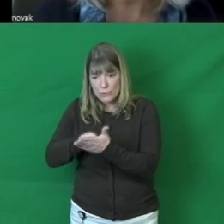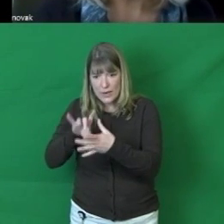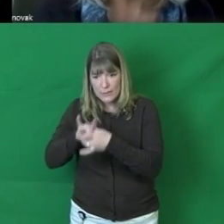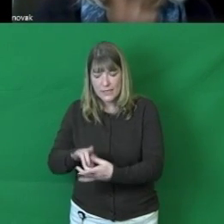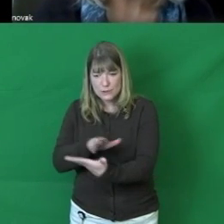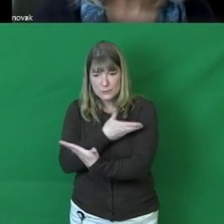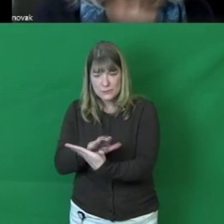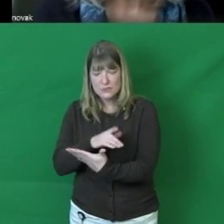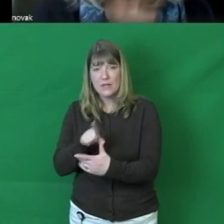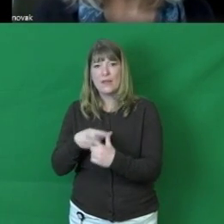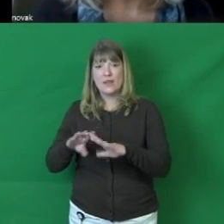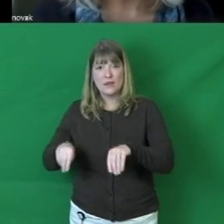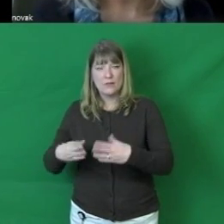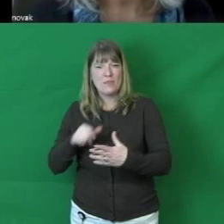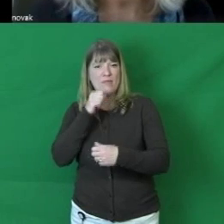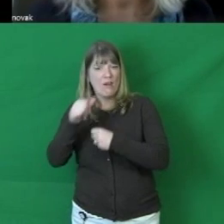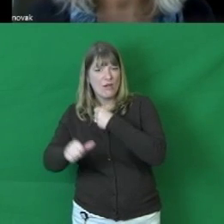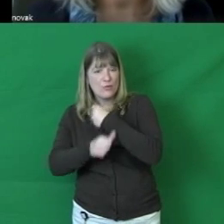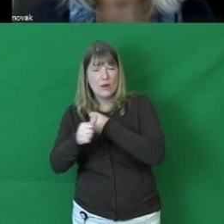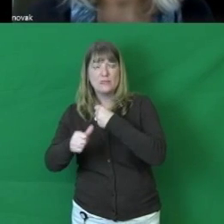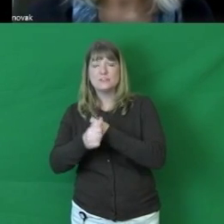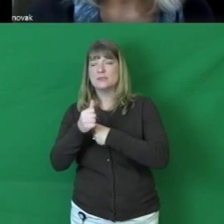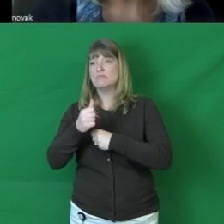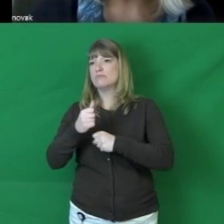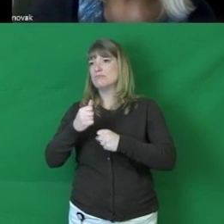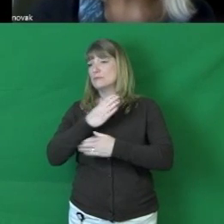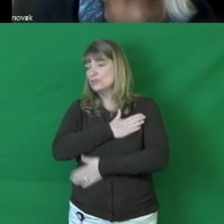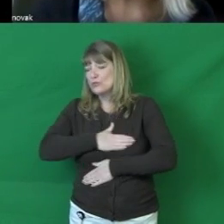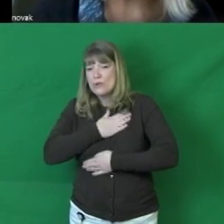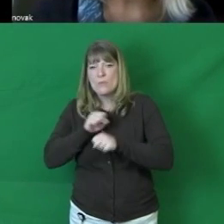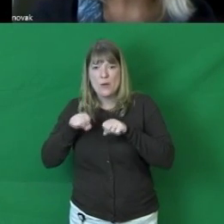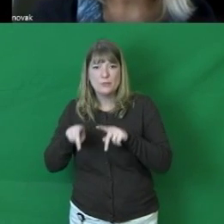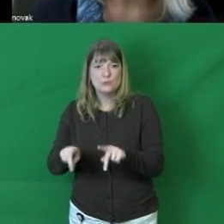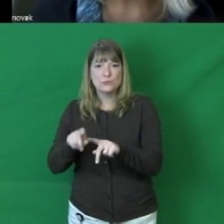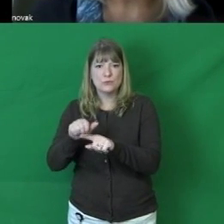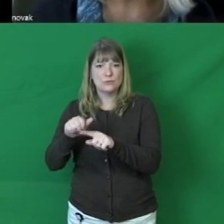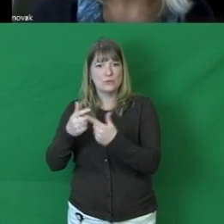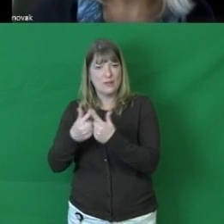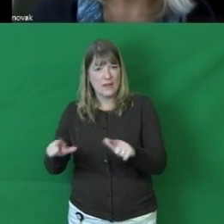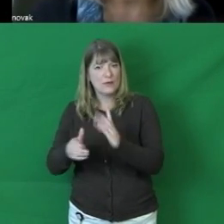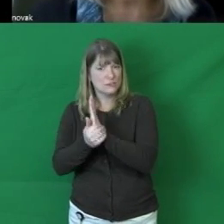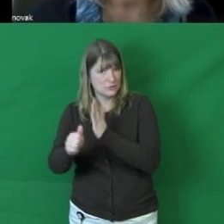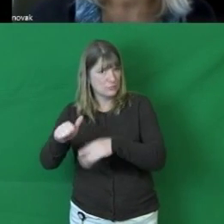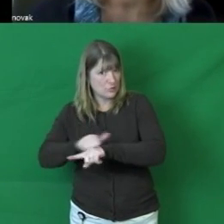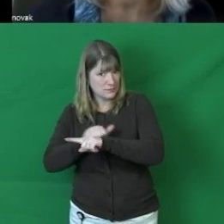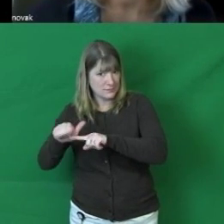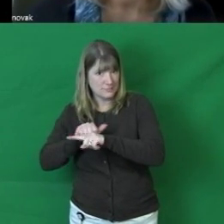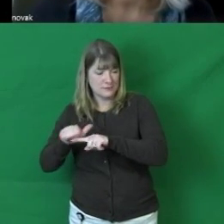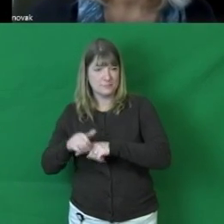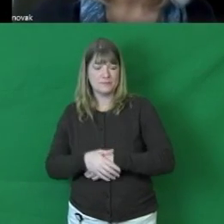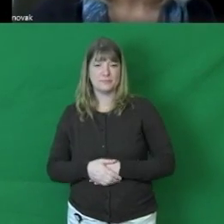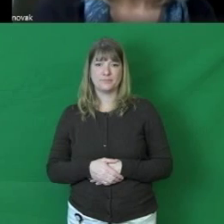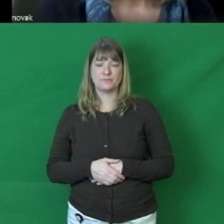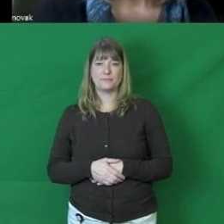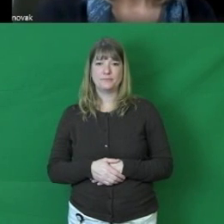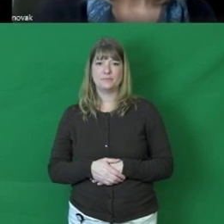about music gives them a non-threatening, enjoyable opportunity to practice language skills.